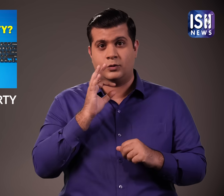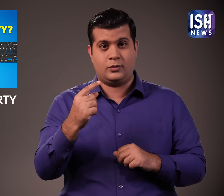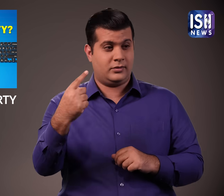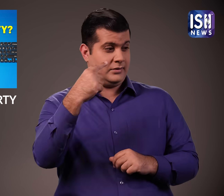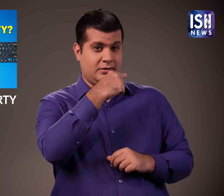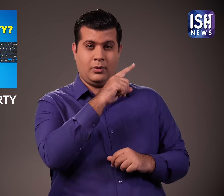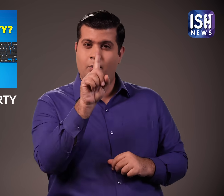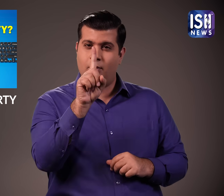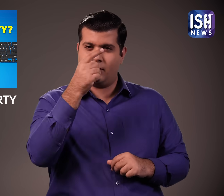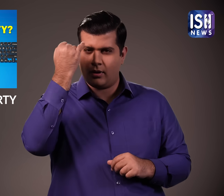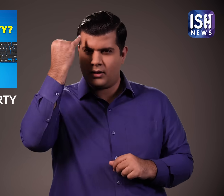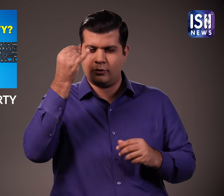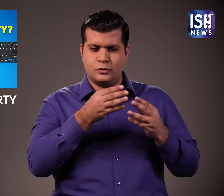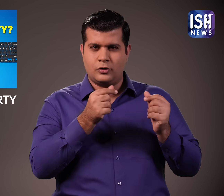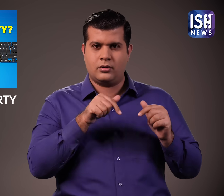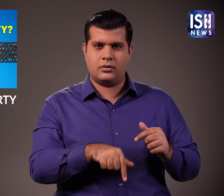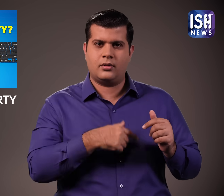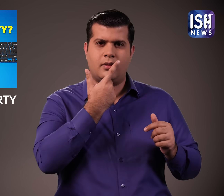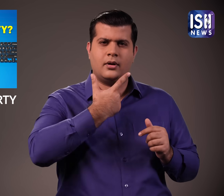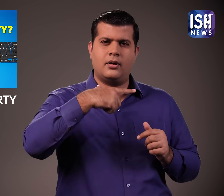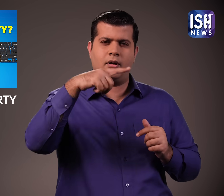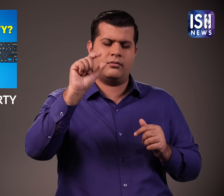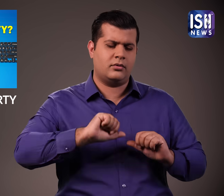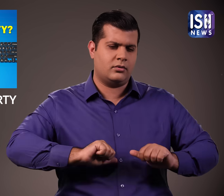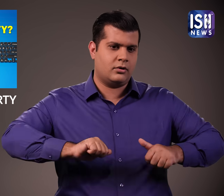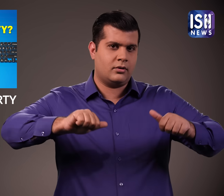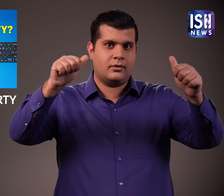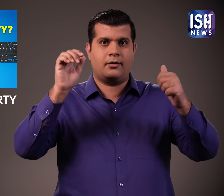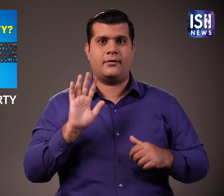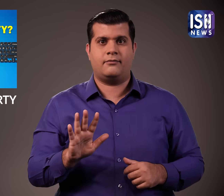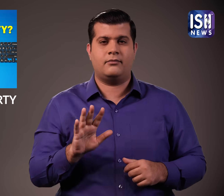But this one idea solved the problem for generations to come.